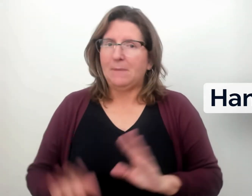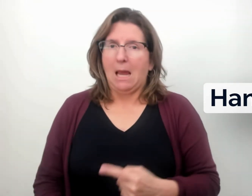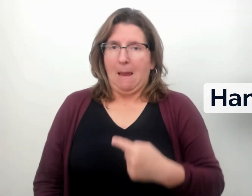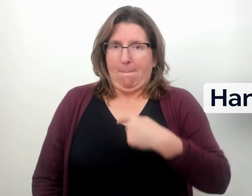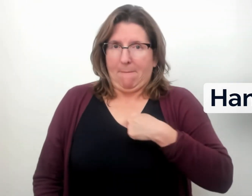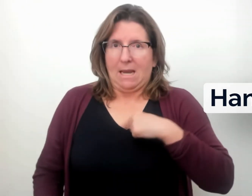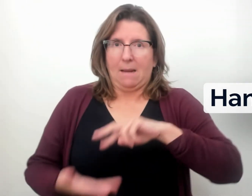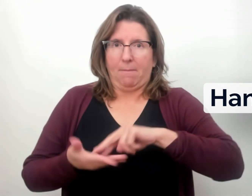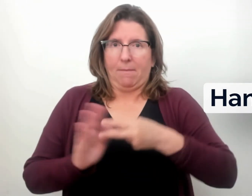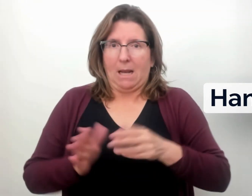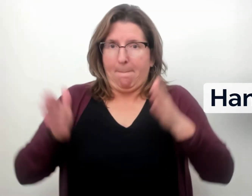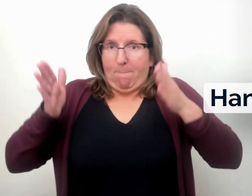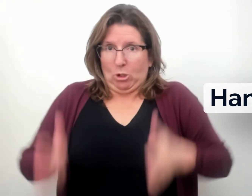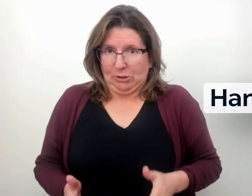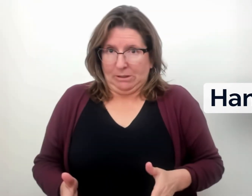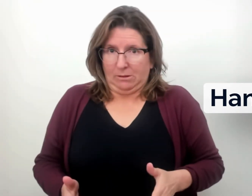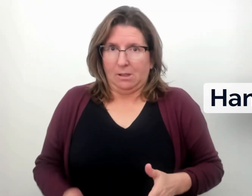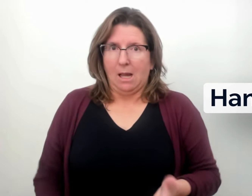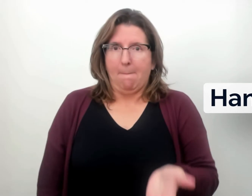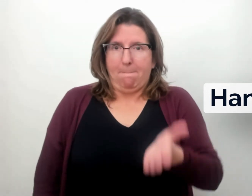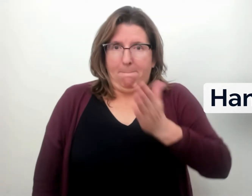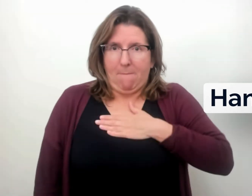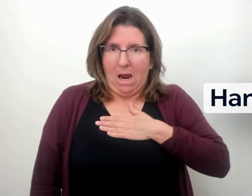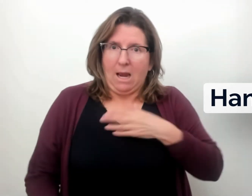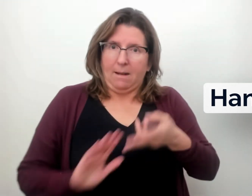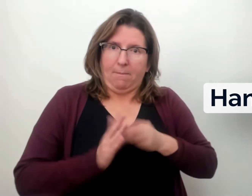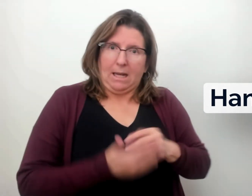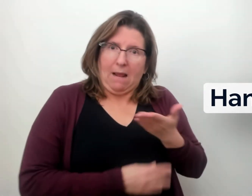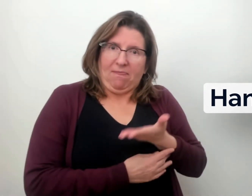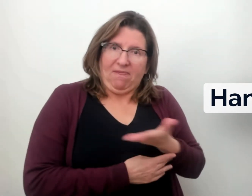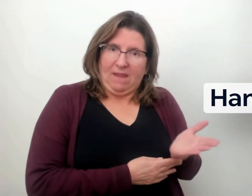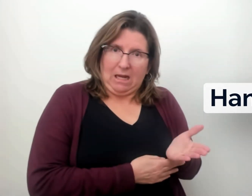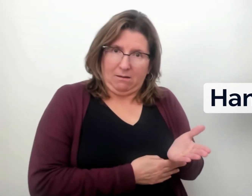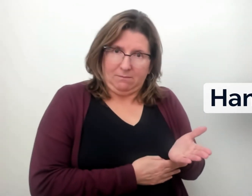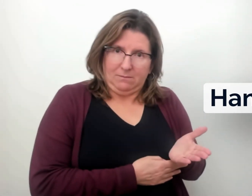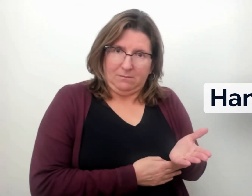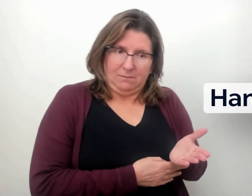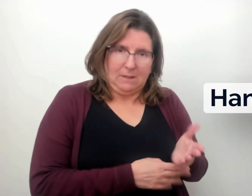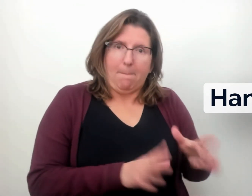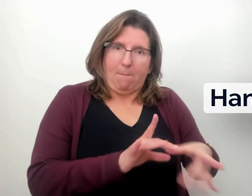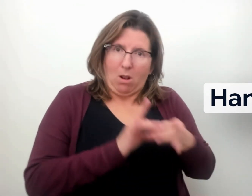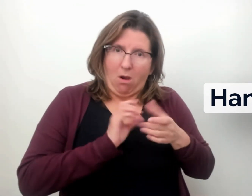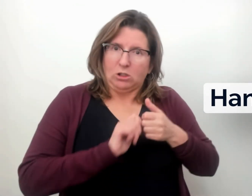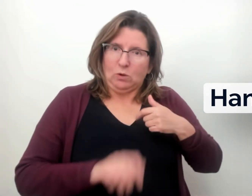This is ME. That's a person. This is MY or MINE - meaning 'possession.'